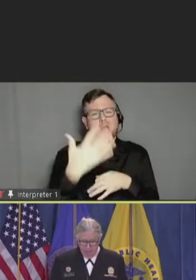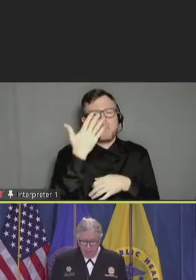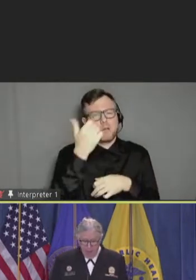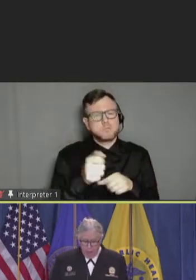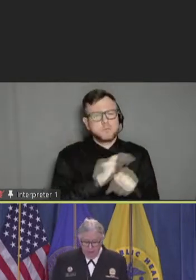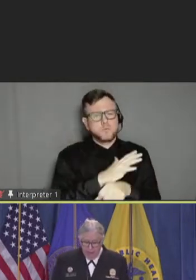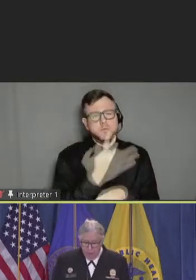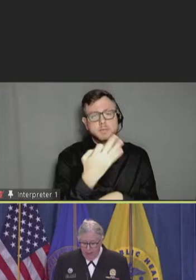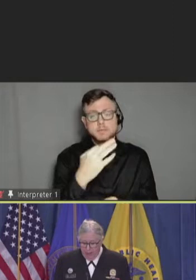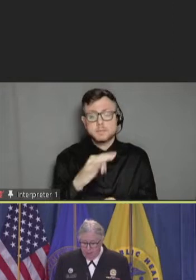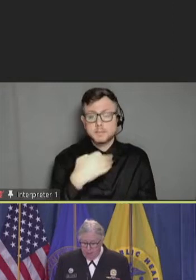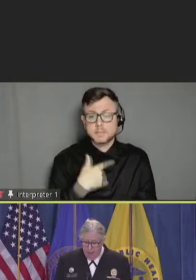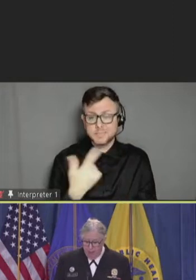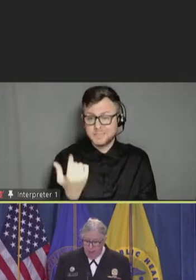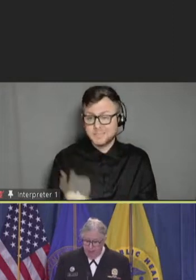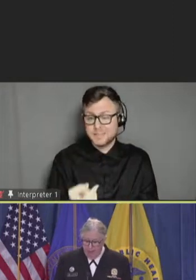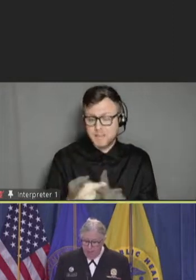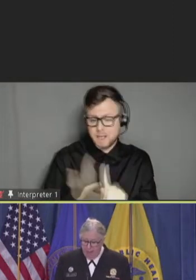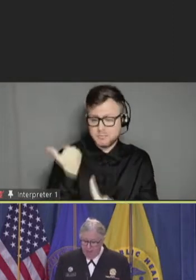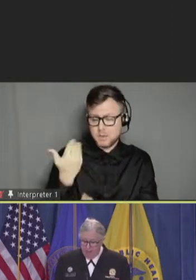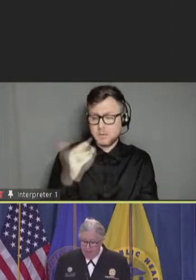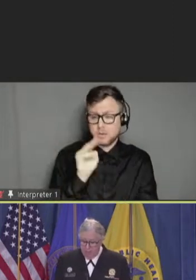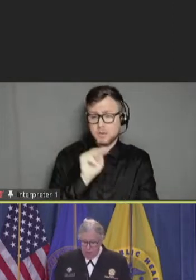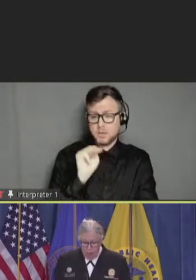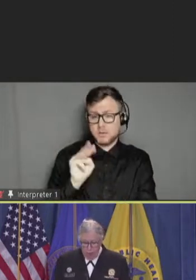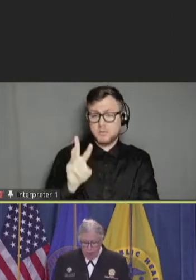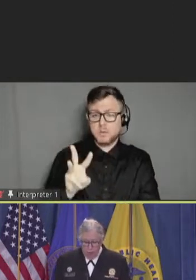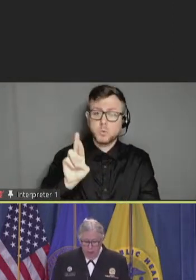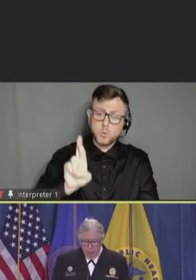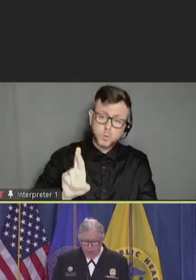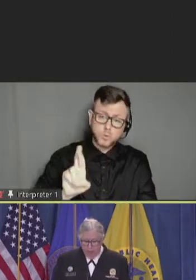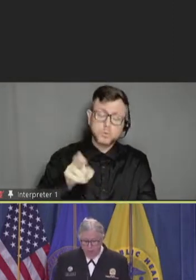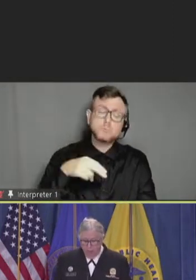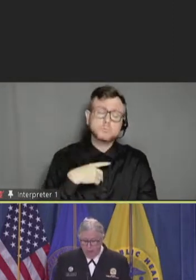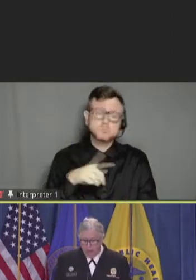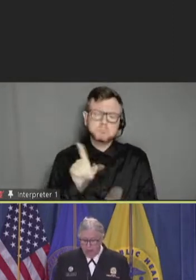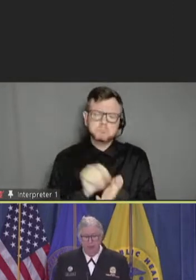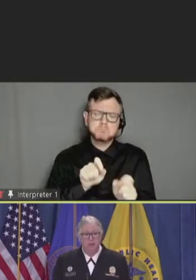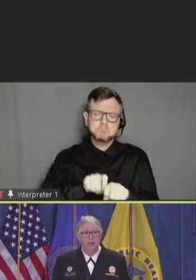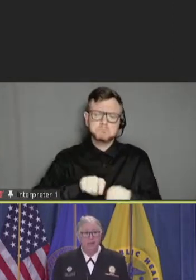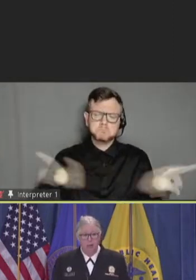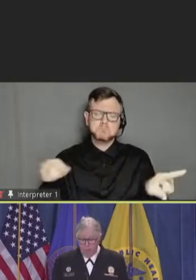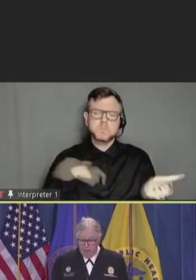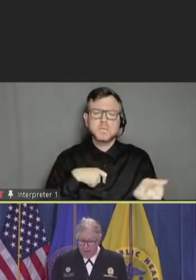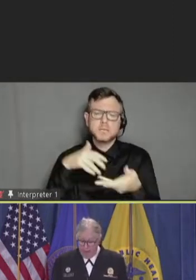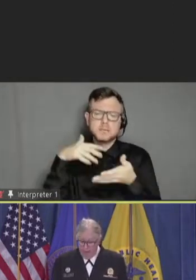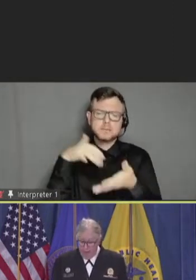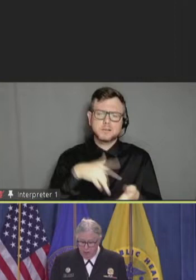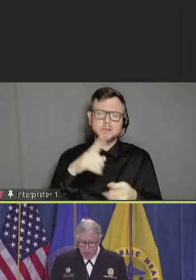For example, last month, the MMWR published information about a study on vaccination coverage